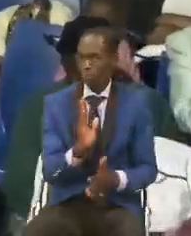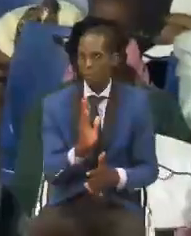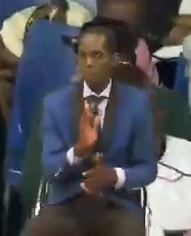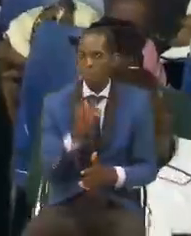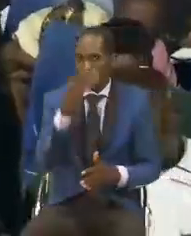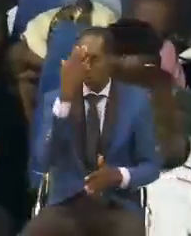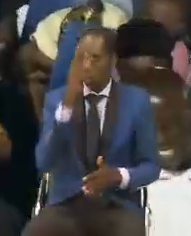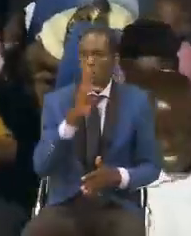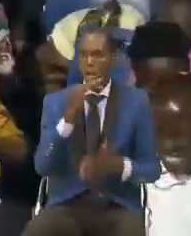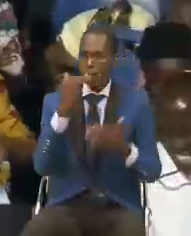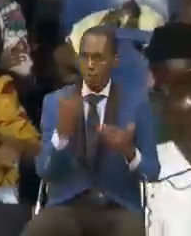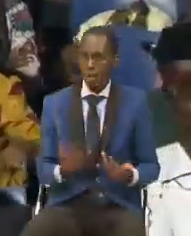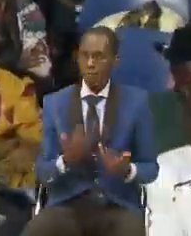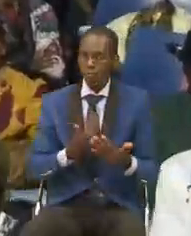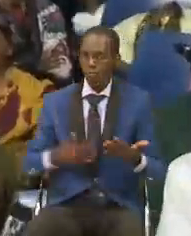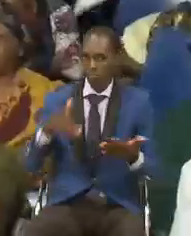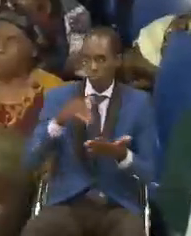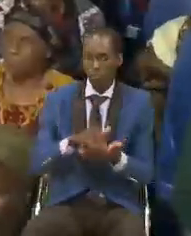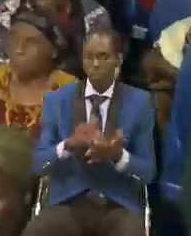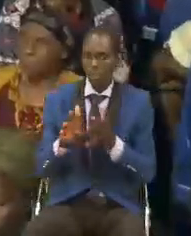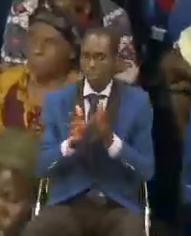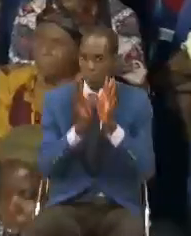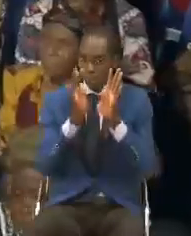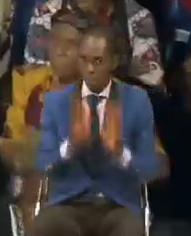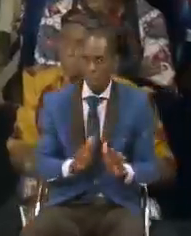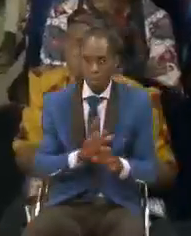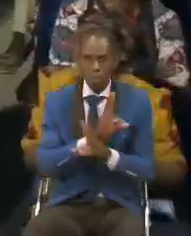your telephone number your address where we can trace you